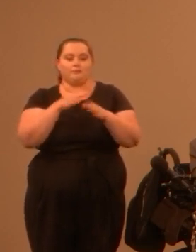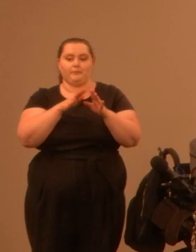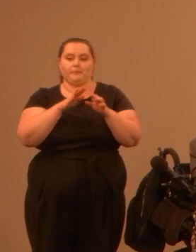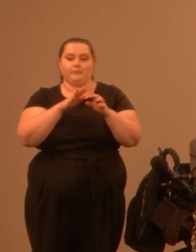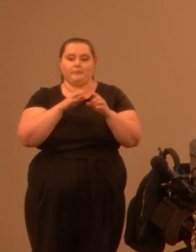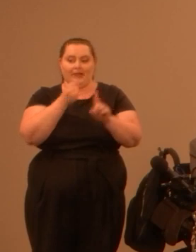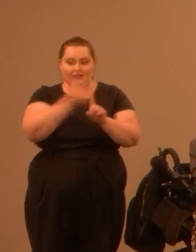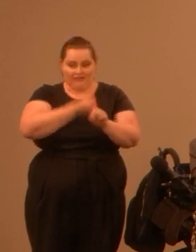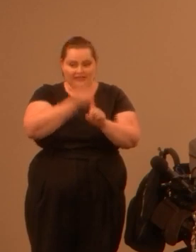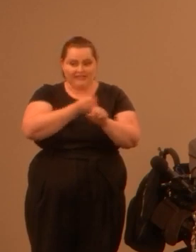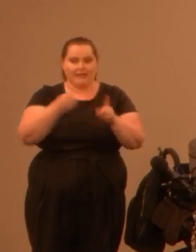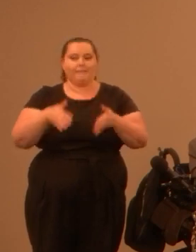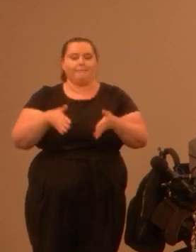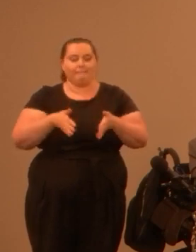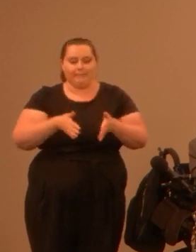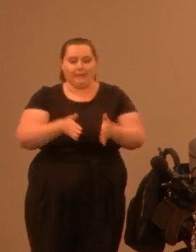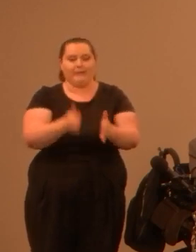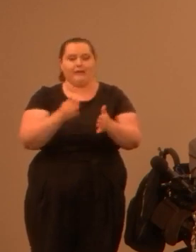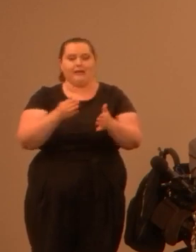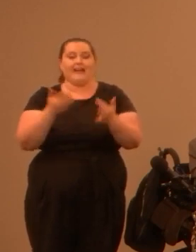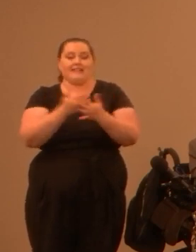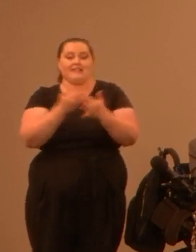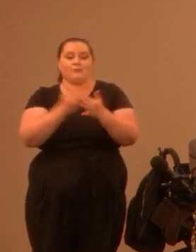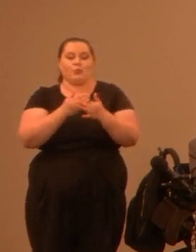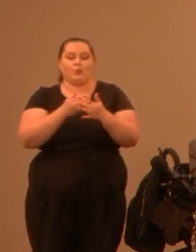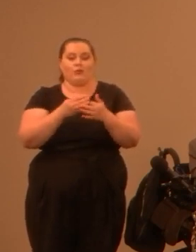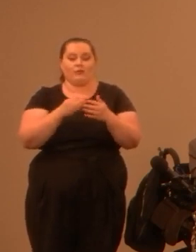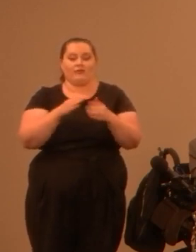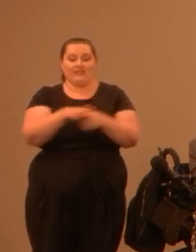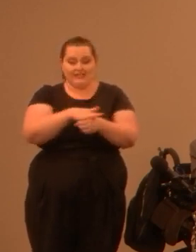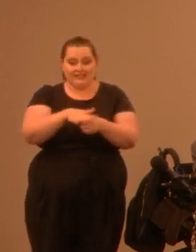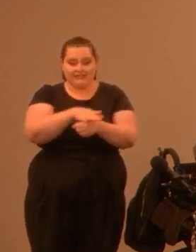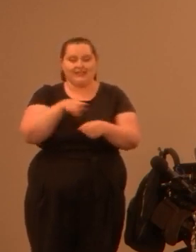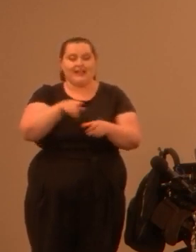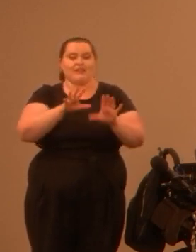and accessible facilities, this group as significantly increased beach